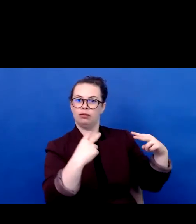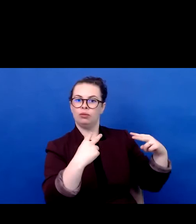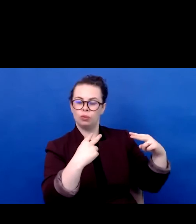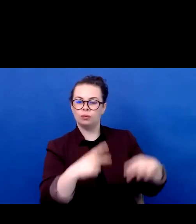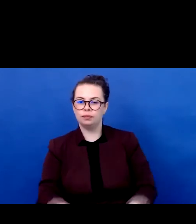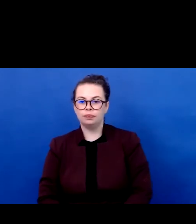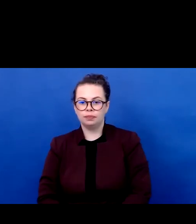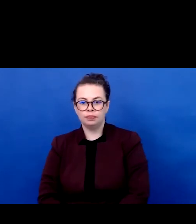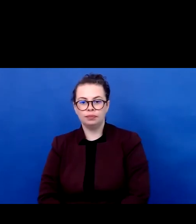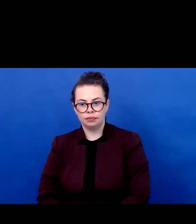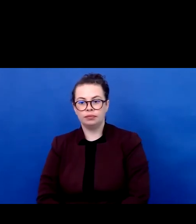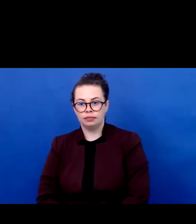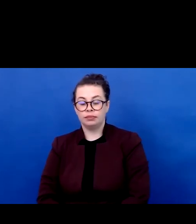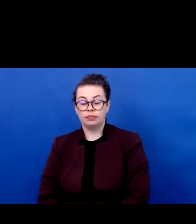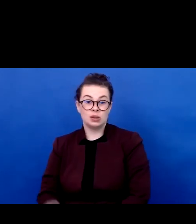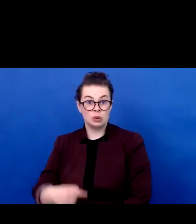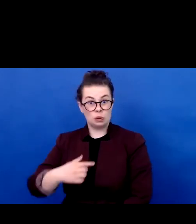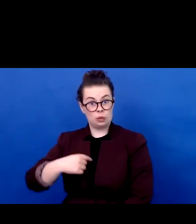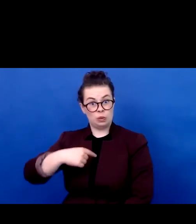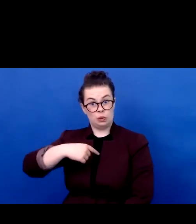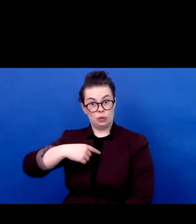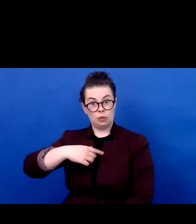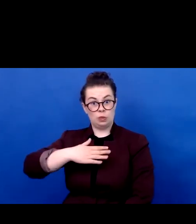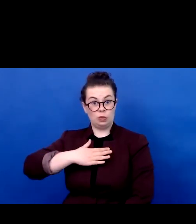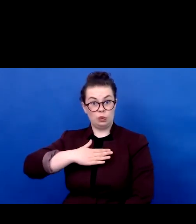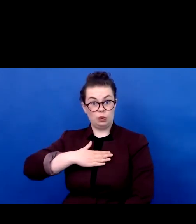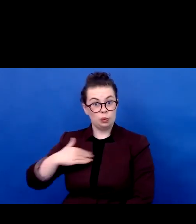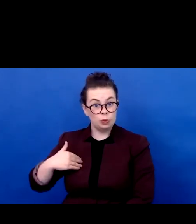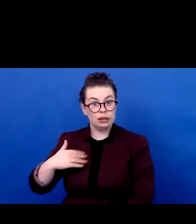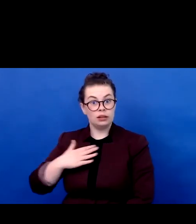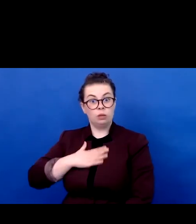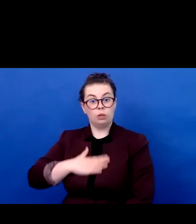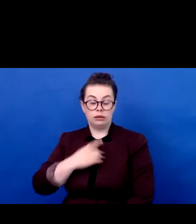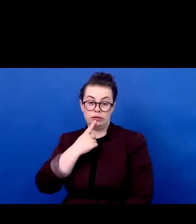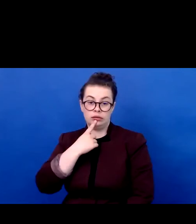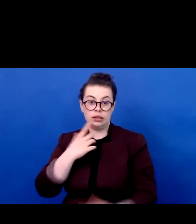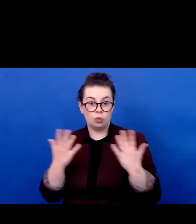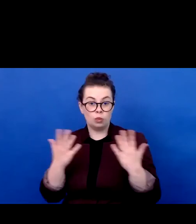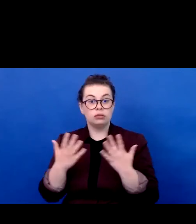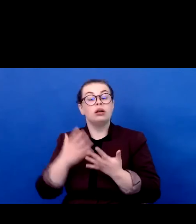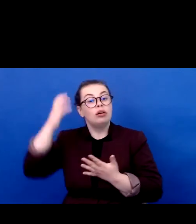we would like to recommend that state should take any measure to ensure